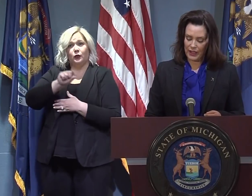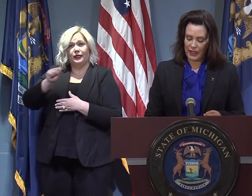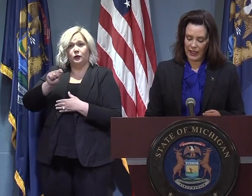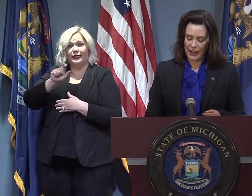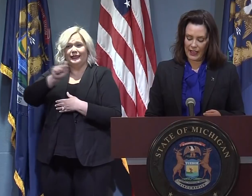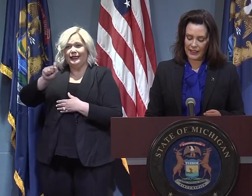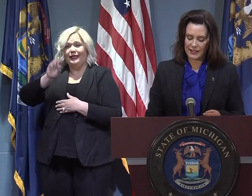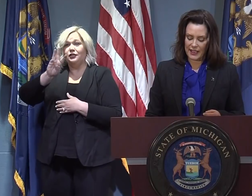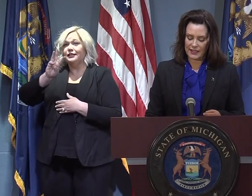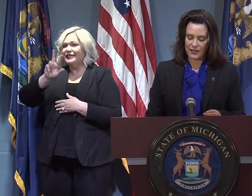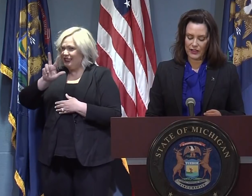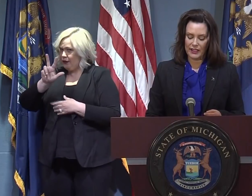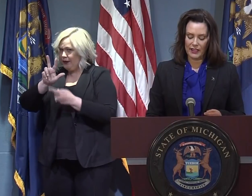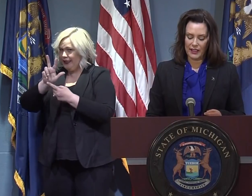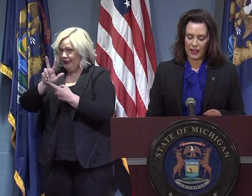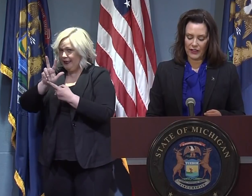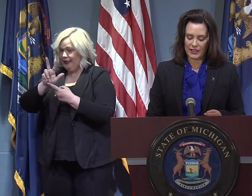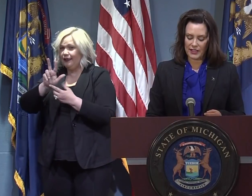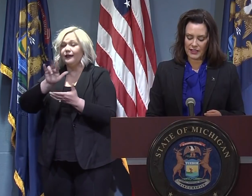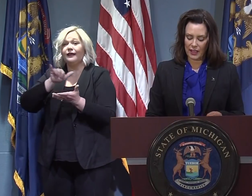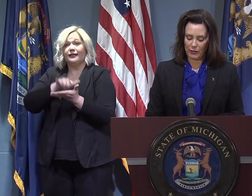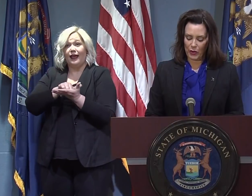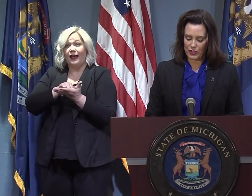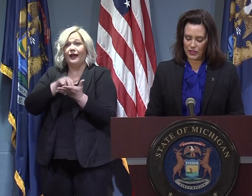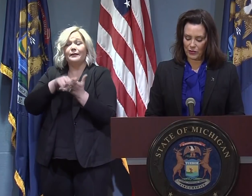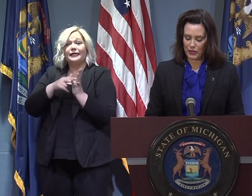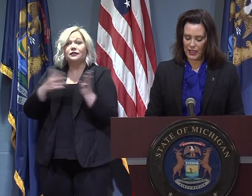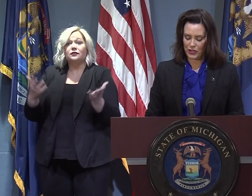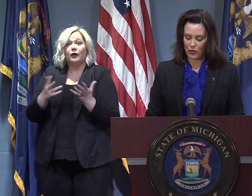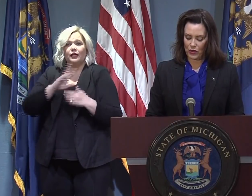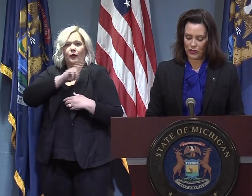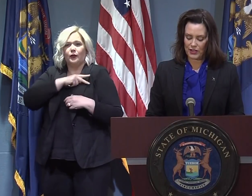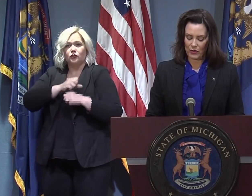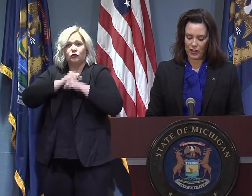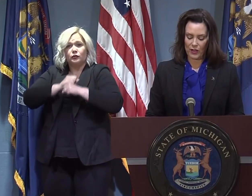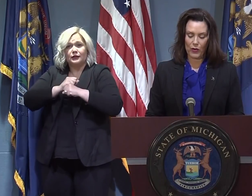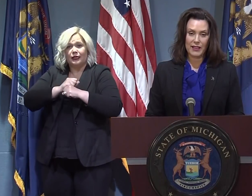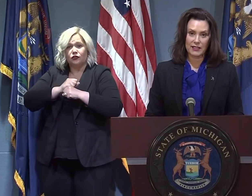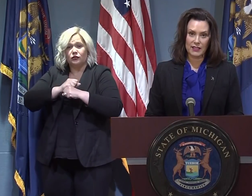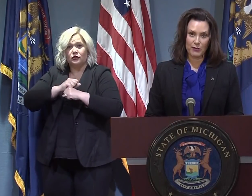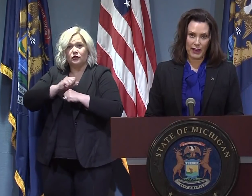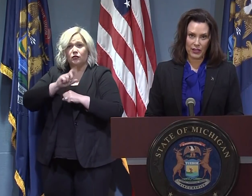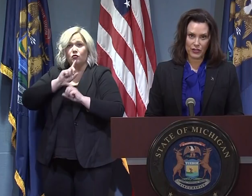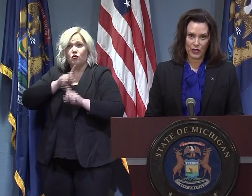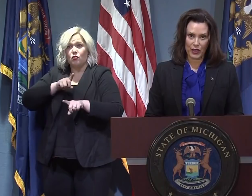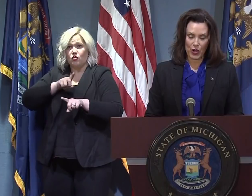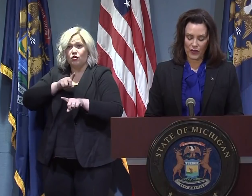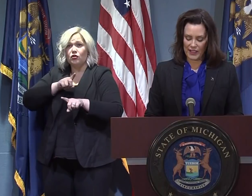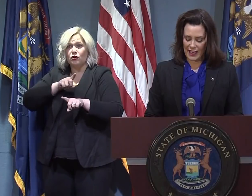BANDANA OR HAND KER ACHIEVEMENT I SIGNEDDED 2,020-63 EXTENDING